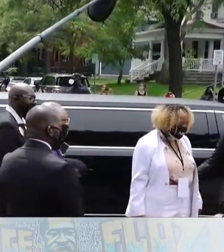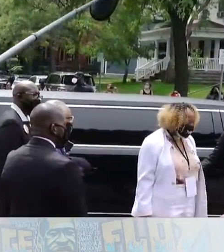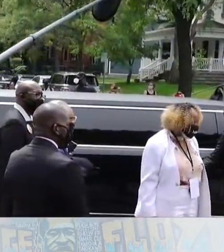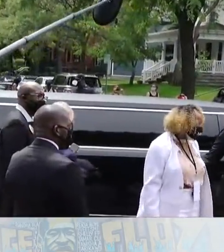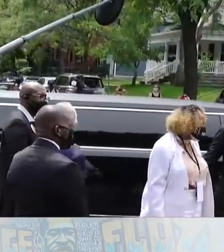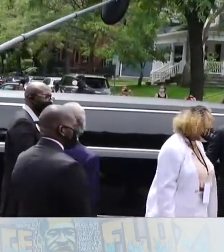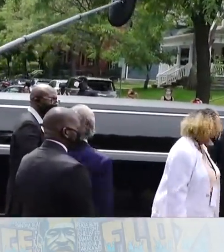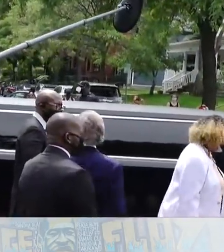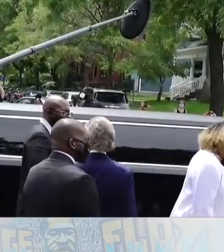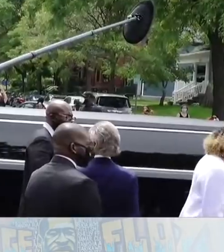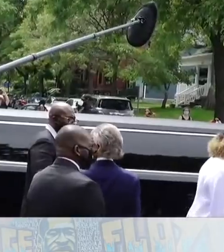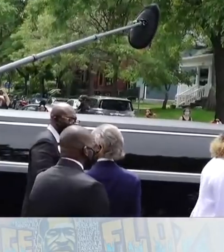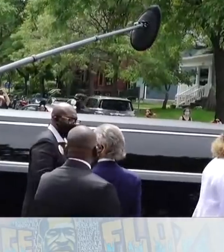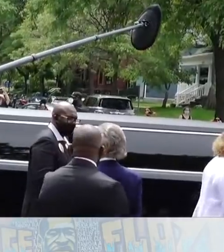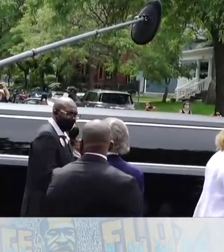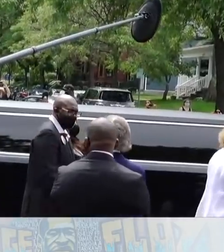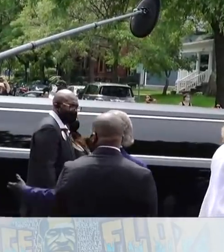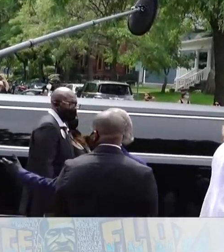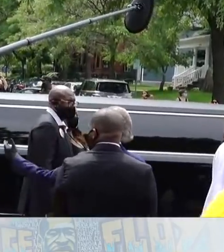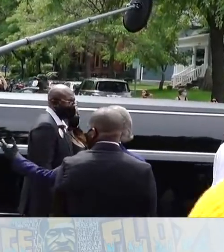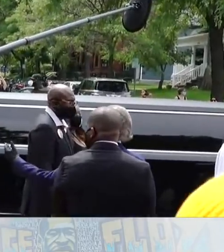THANK YOU SO MUCH FOR COMING.